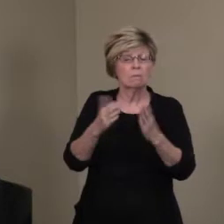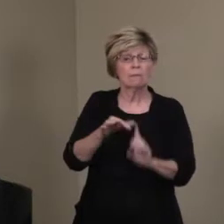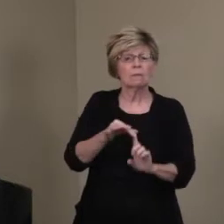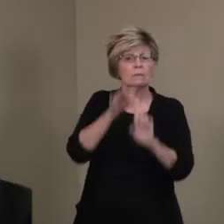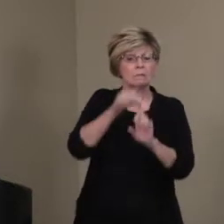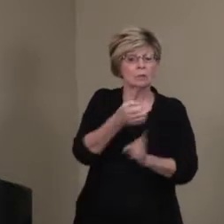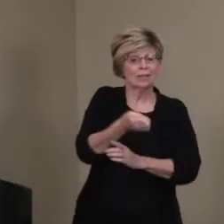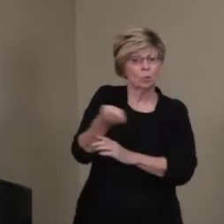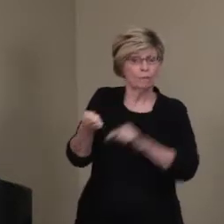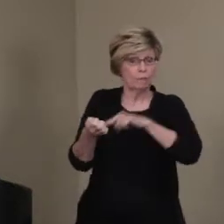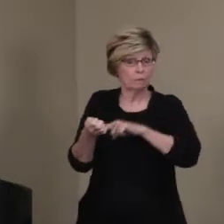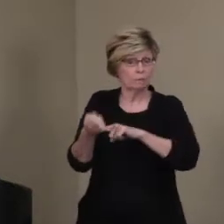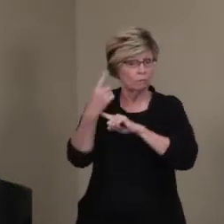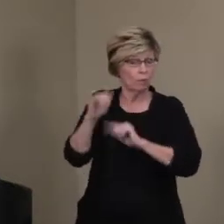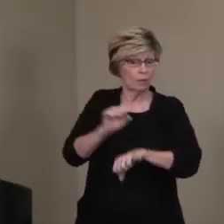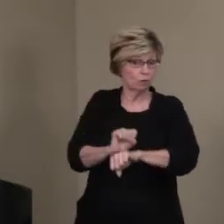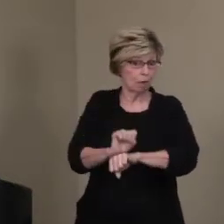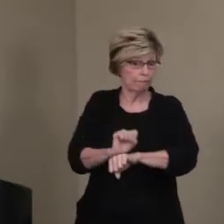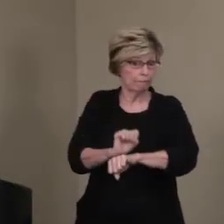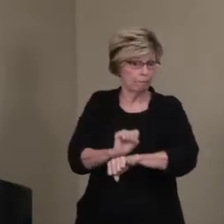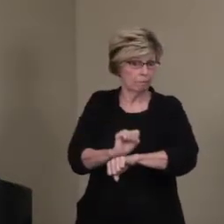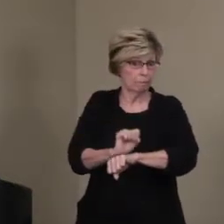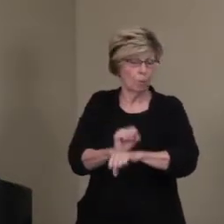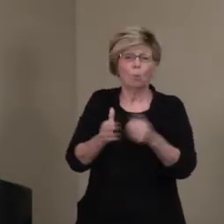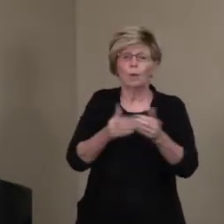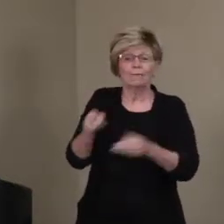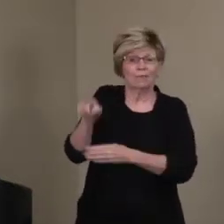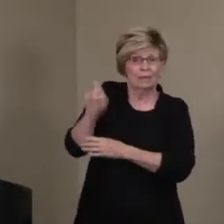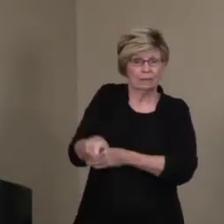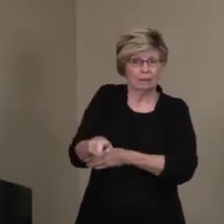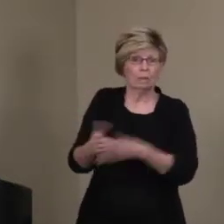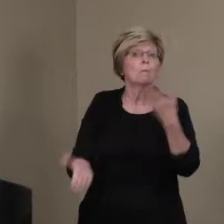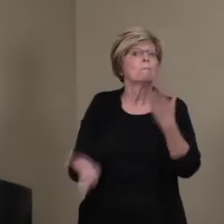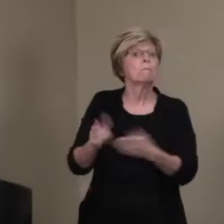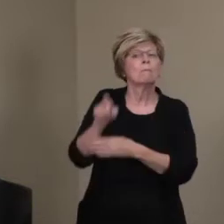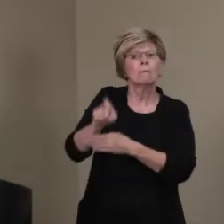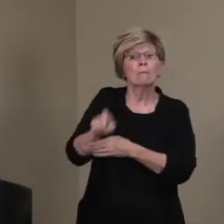or shoes or specialized equipment for that particular job whatever it is that